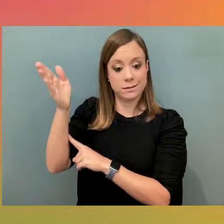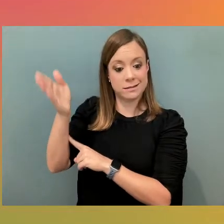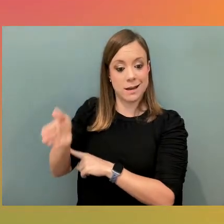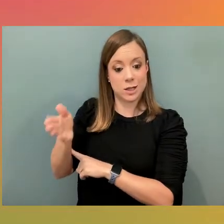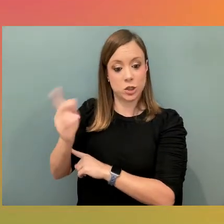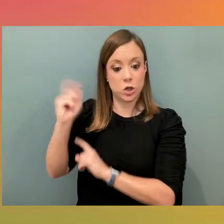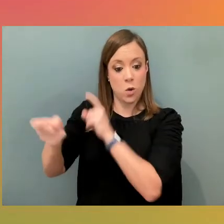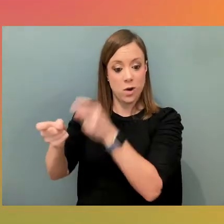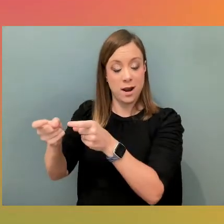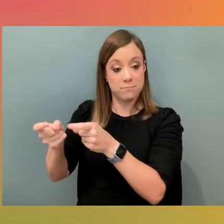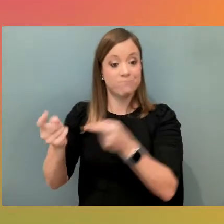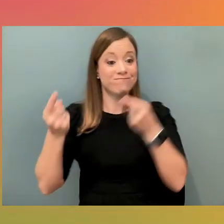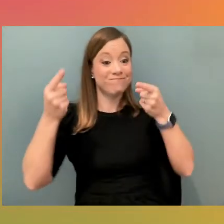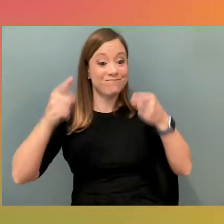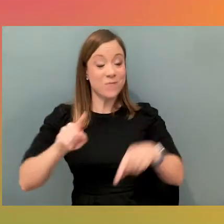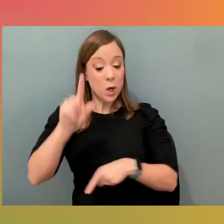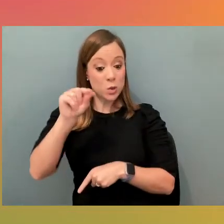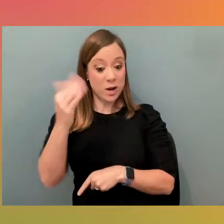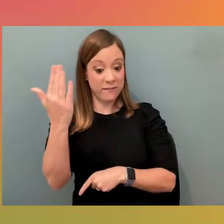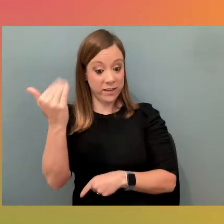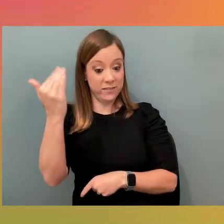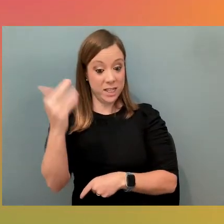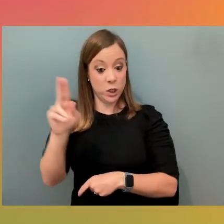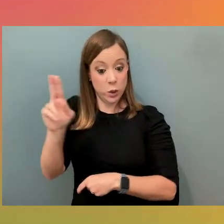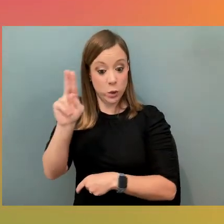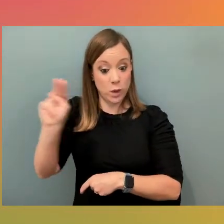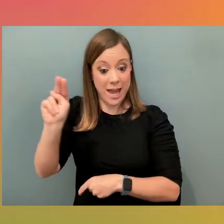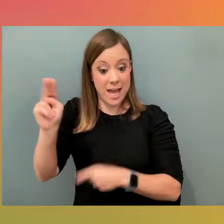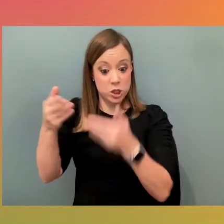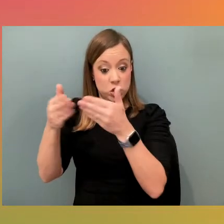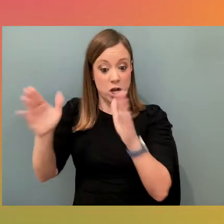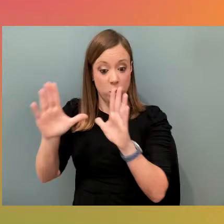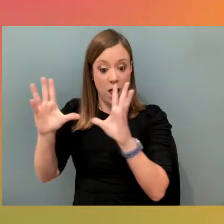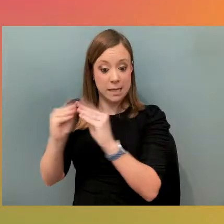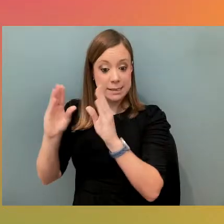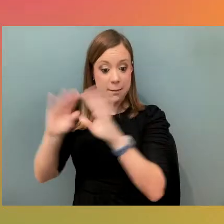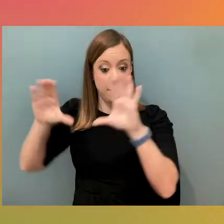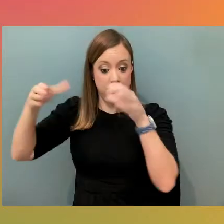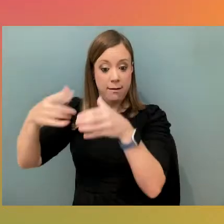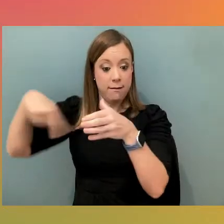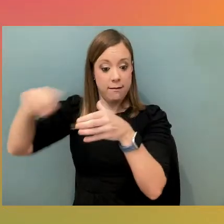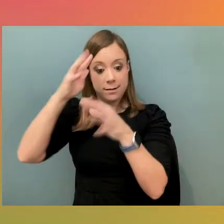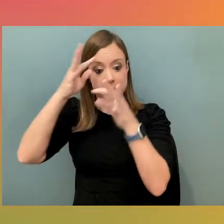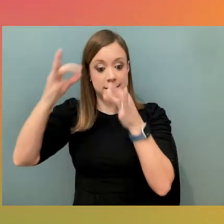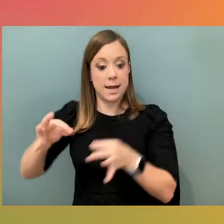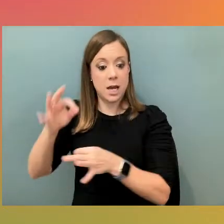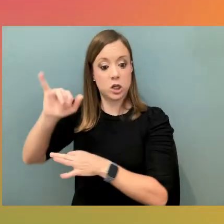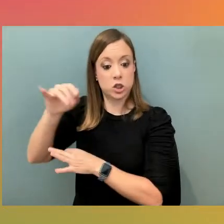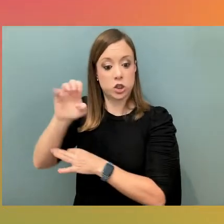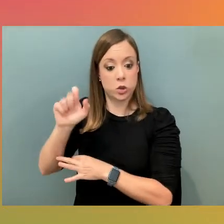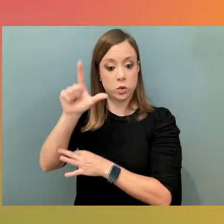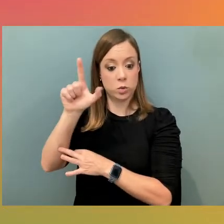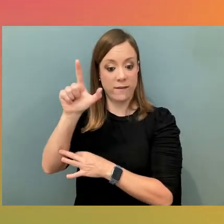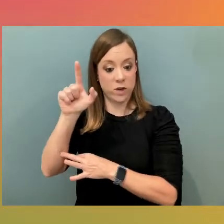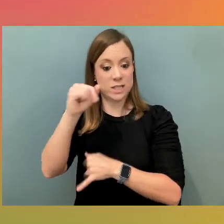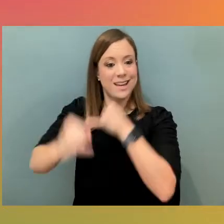SMALL. VISIT TSQ.ORG/DONATE TODAY. IN 2015, THE UNITED NATIONS GENERAL ASSEMBLY DECLARED JUNE 21ST INTERNATIONAL DAY OF YOGA.